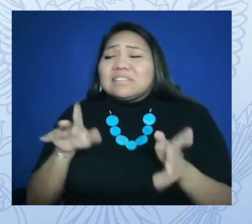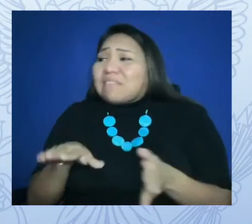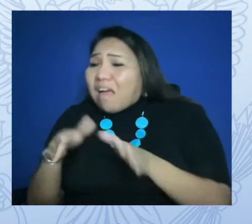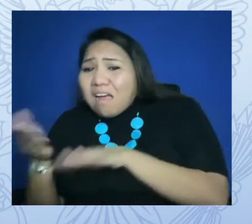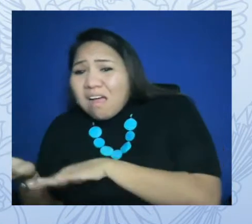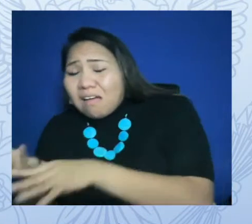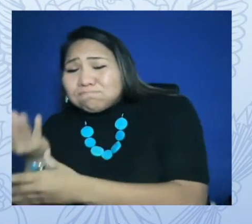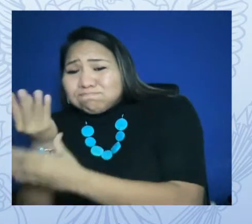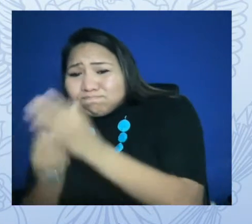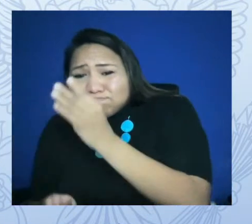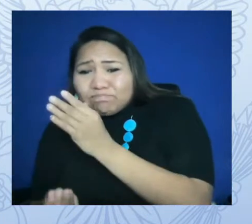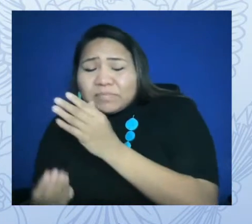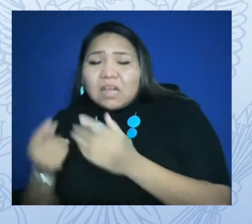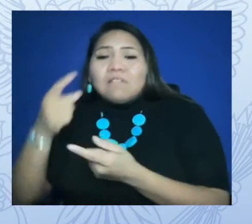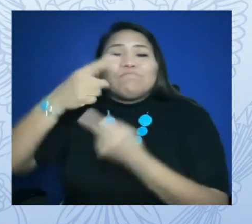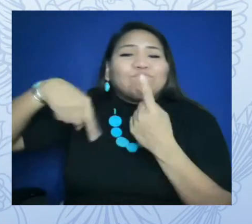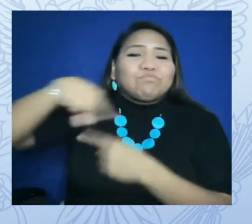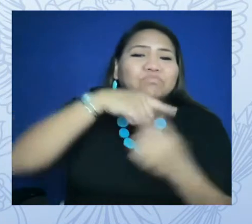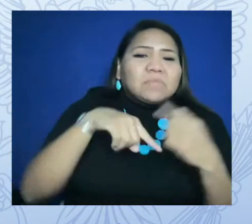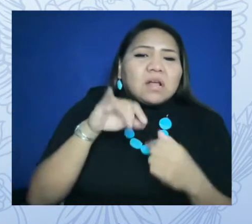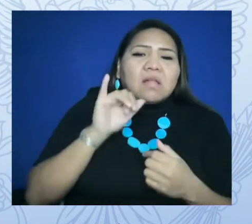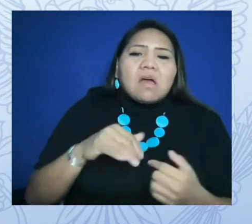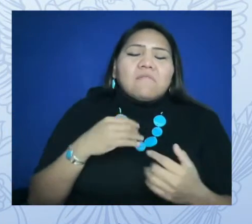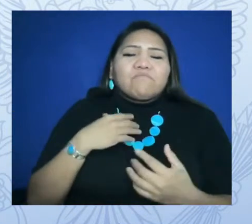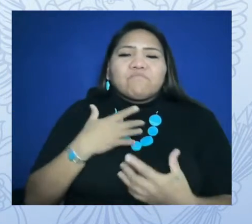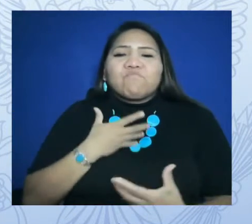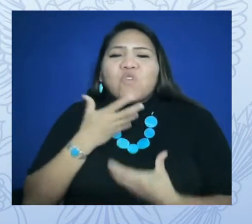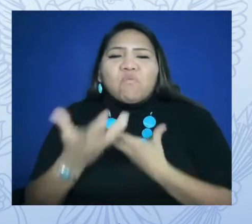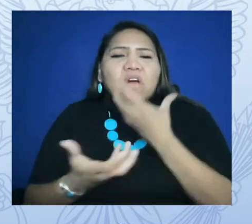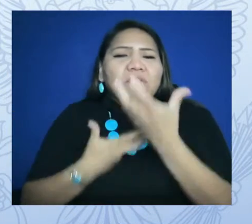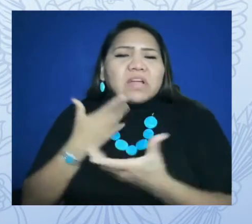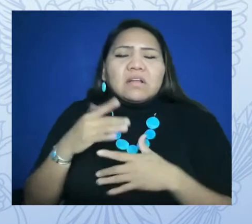The voices of native singers carried on the wind.